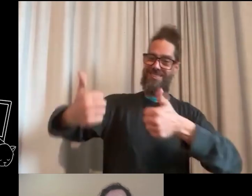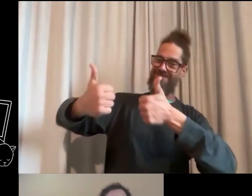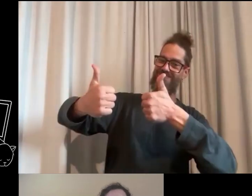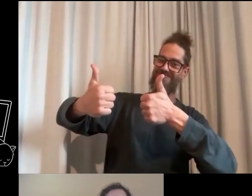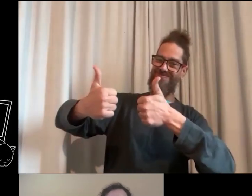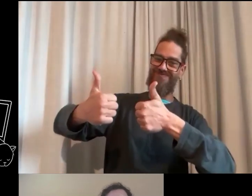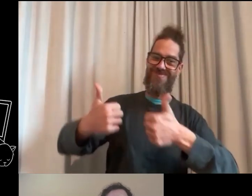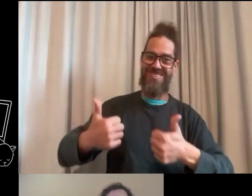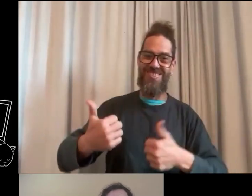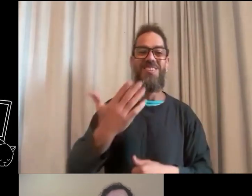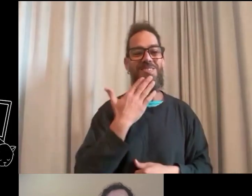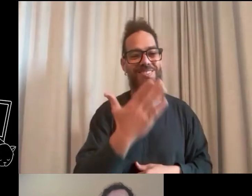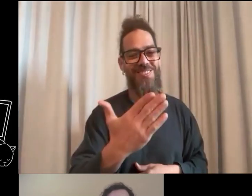Thank you all.